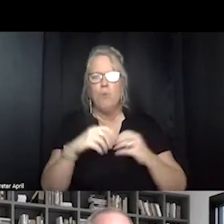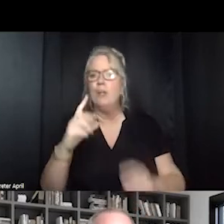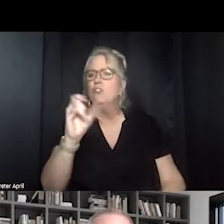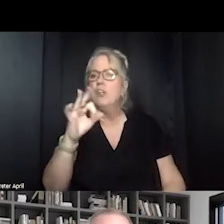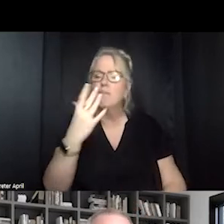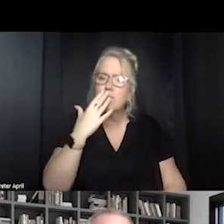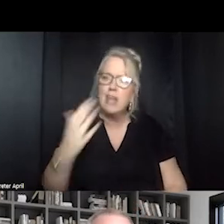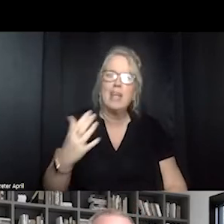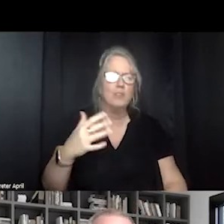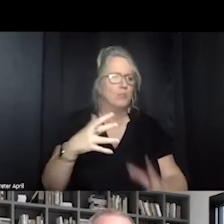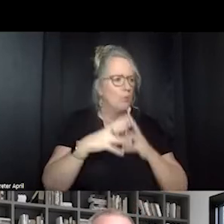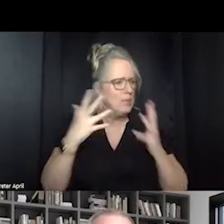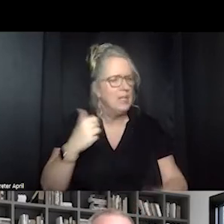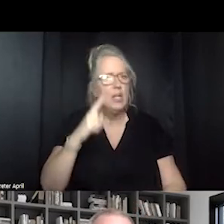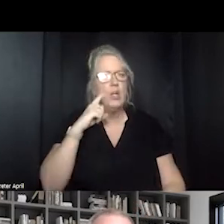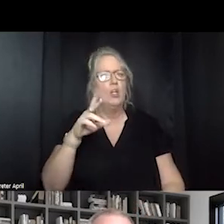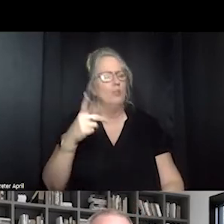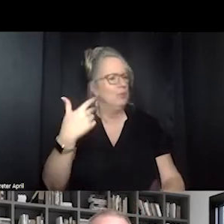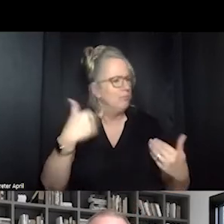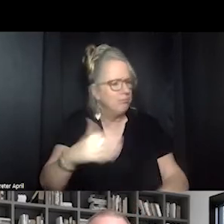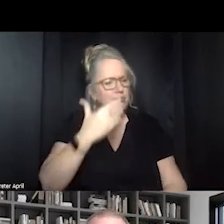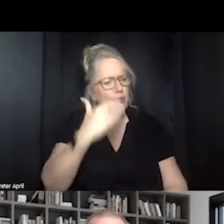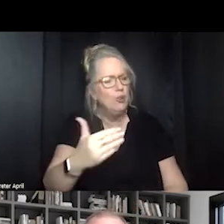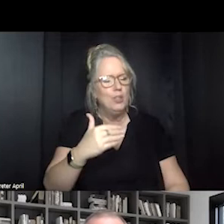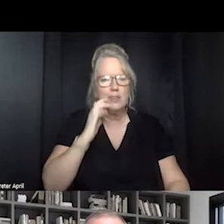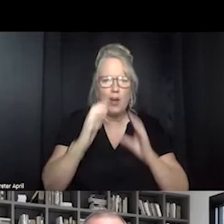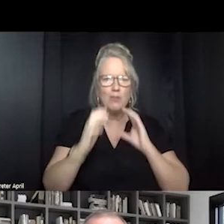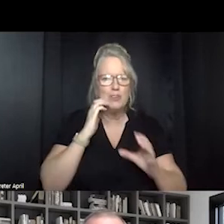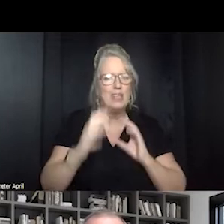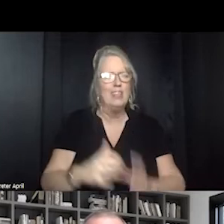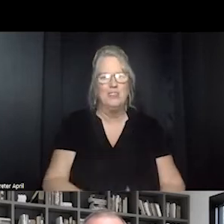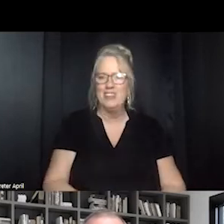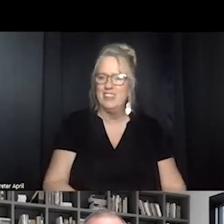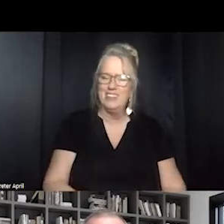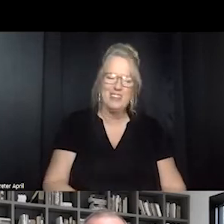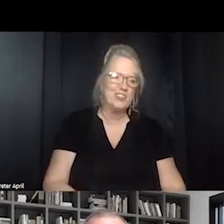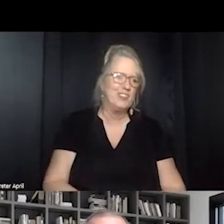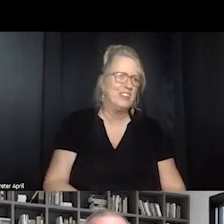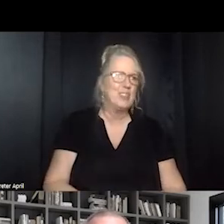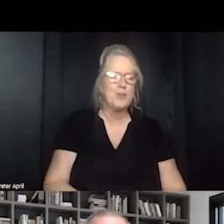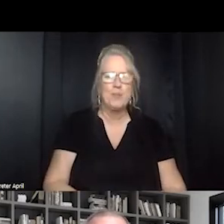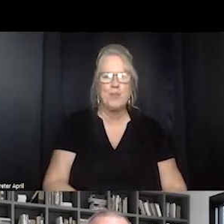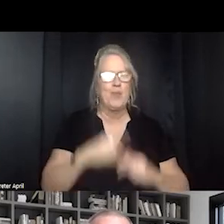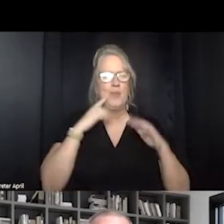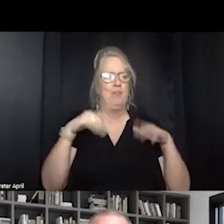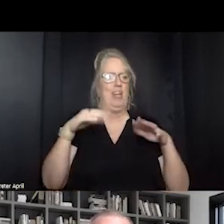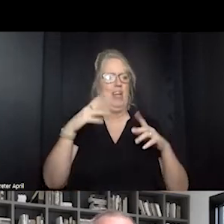NO PROBLEM. RICH CONVERSATION. WE HAVEN'T SEEN A FEATURED SPEAKER YET INTEGRATE THE